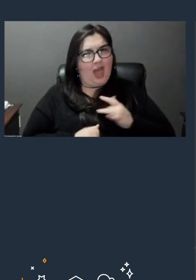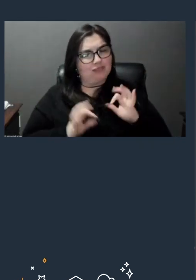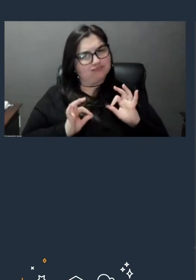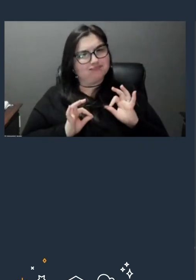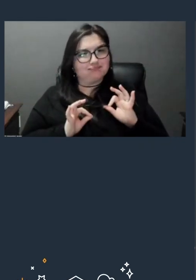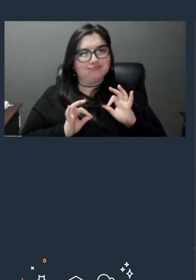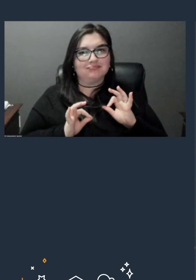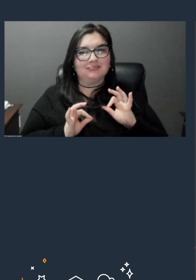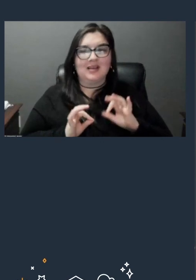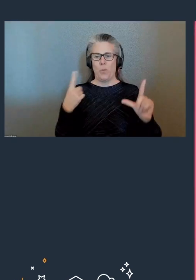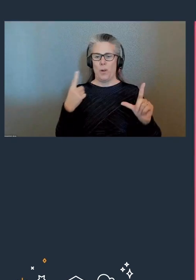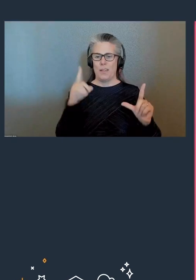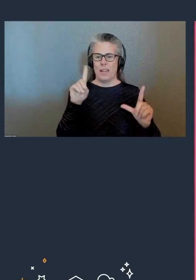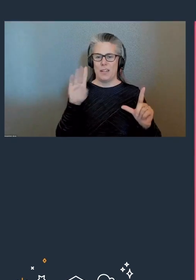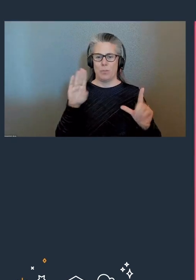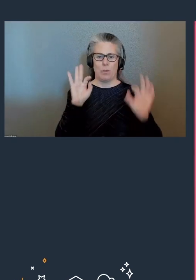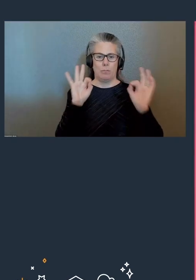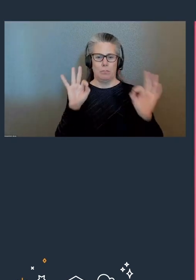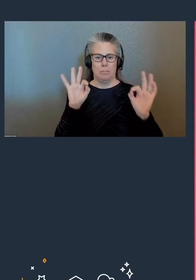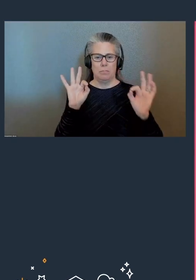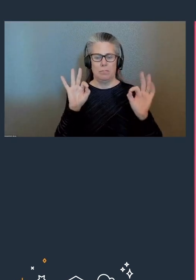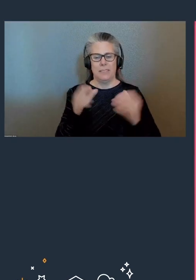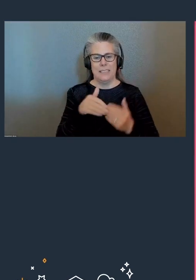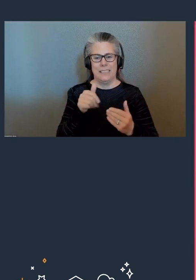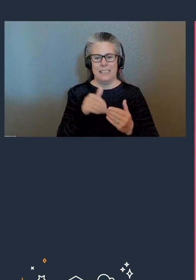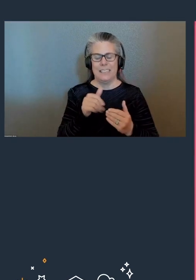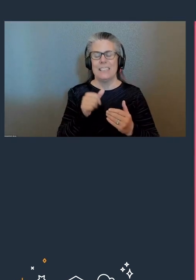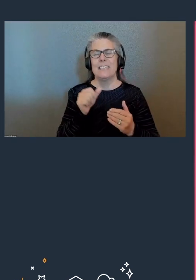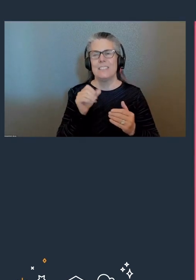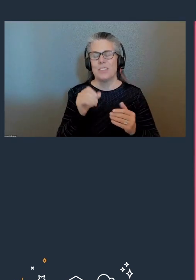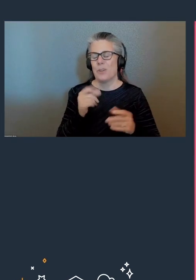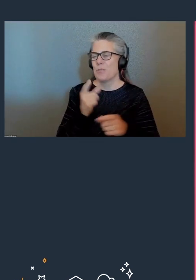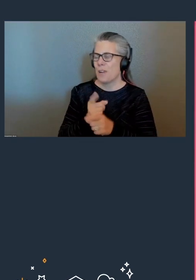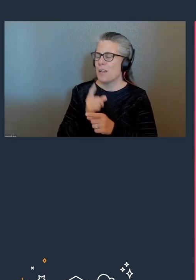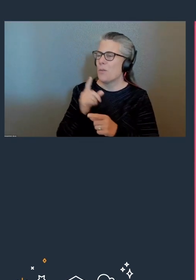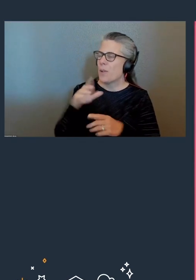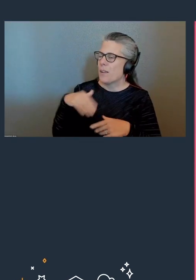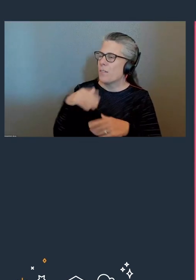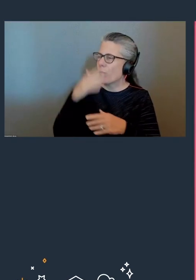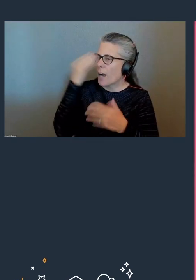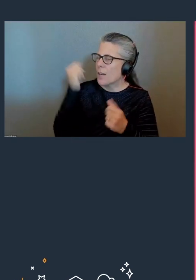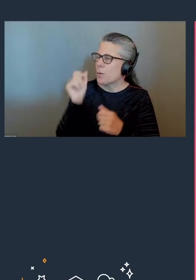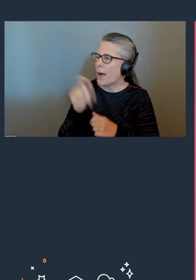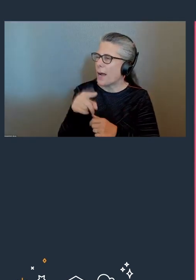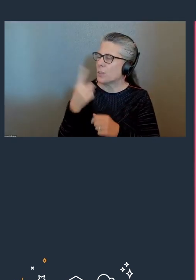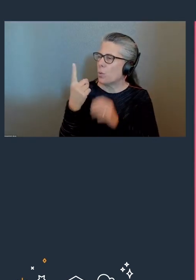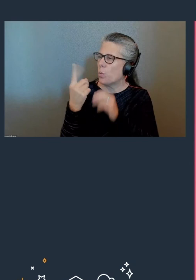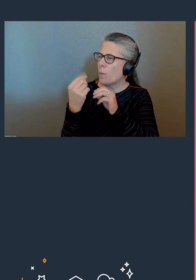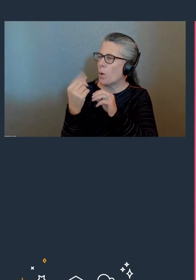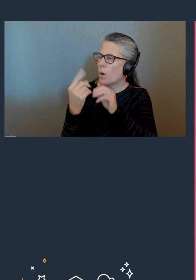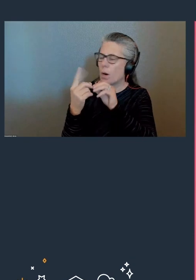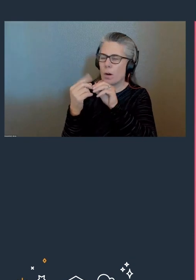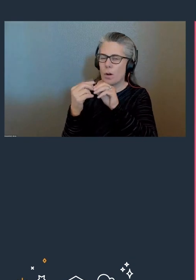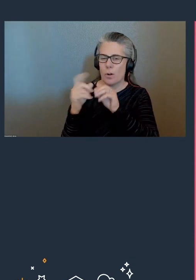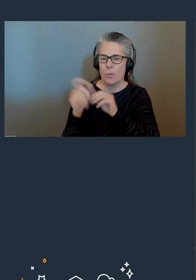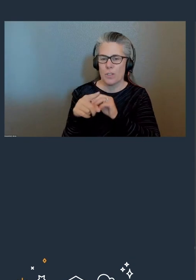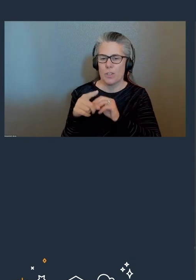for cost optimization. We didn't ask Pino one question though, I forgot. Yes, what is your favorite pie? Oh, wow.